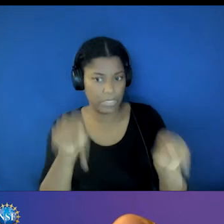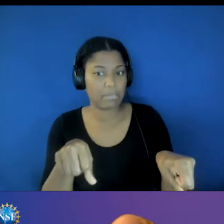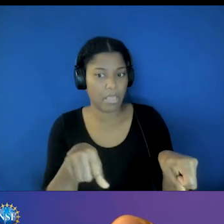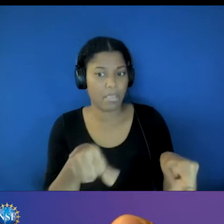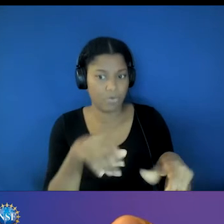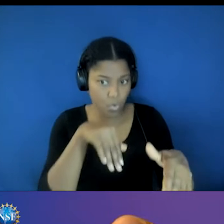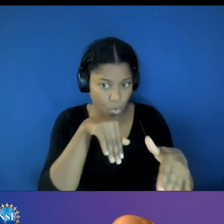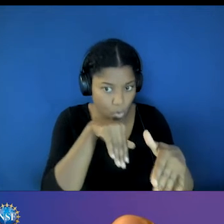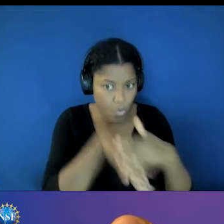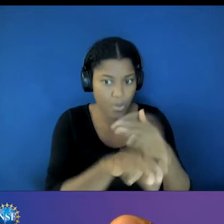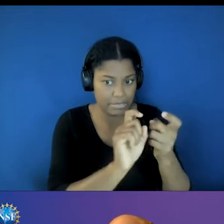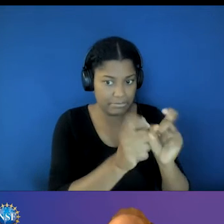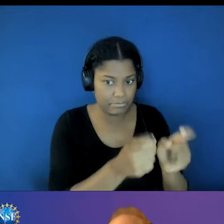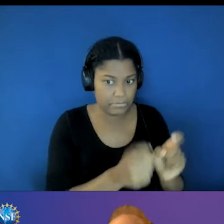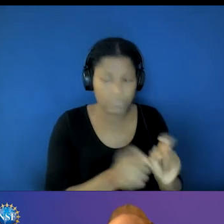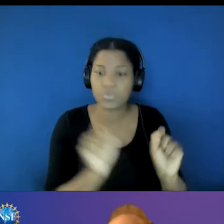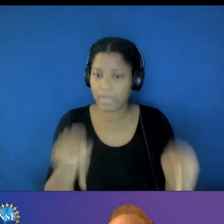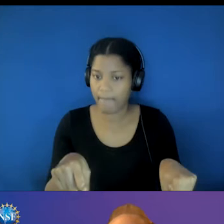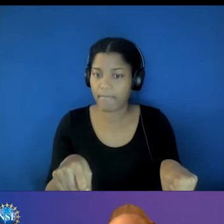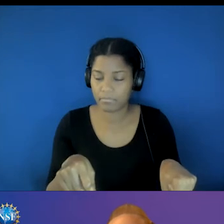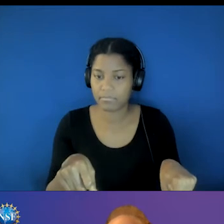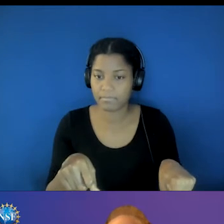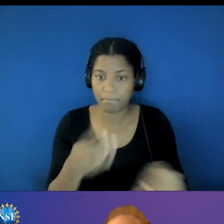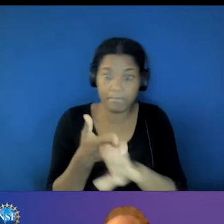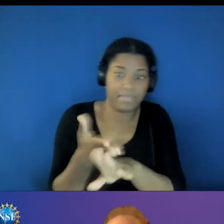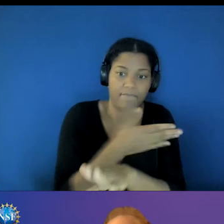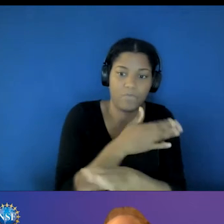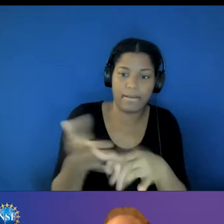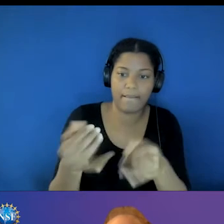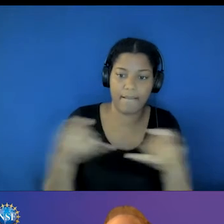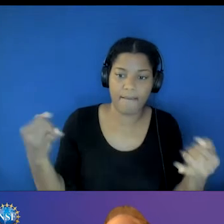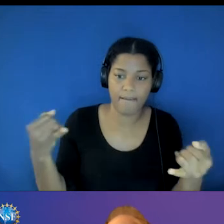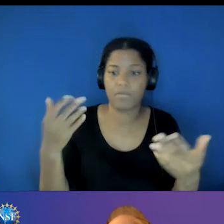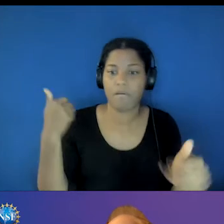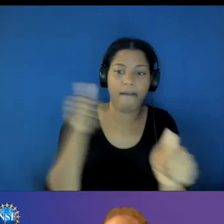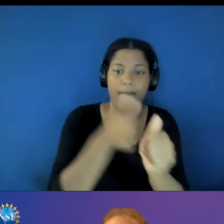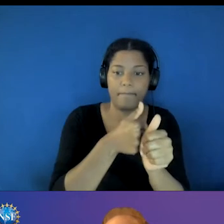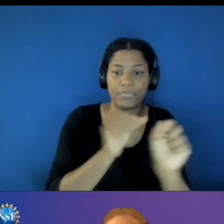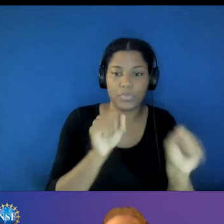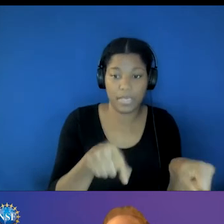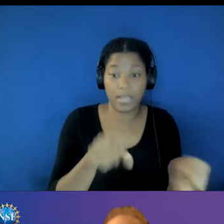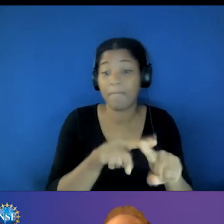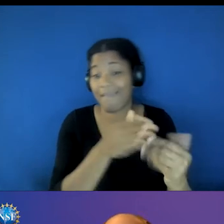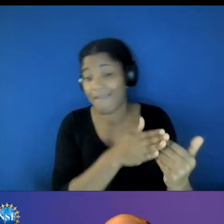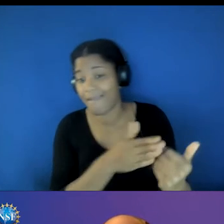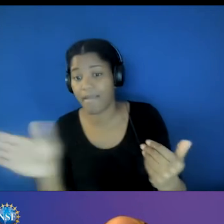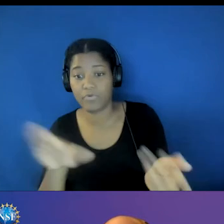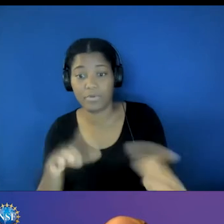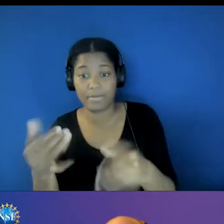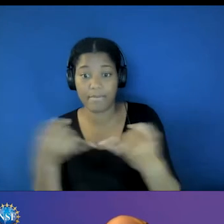resubmit and change your proposal, have an, update to your proposal. But after the deadline you can't do that.